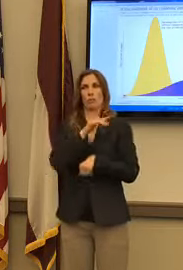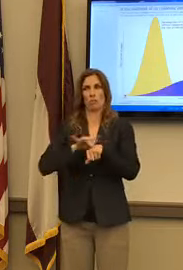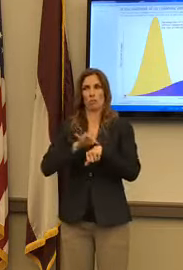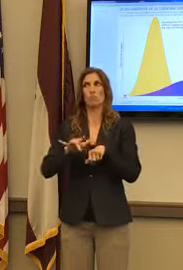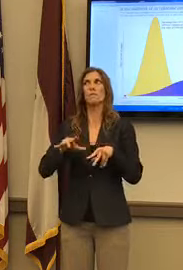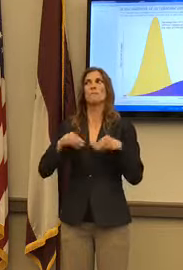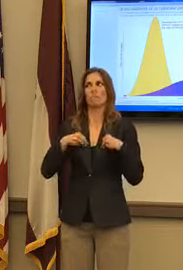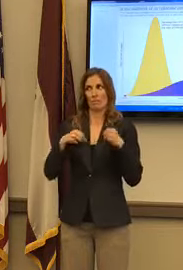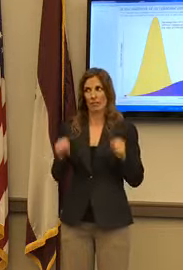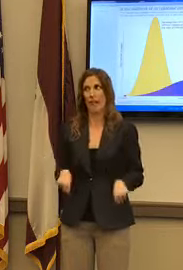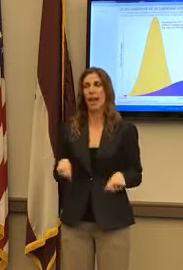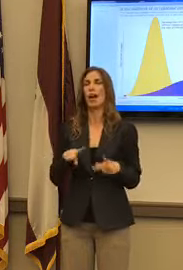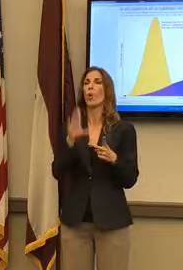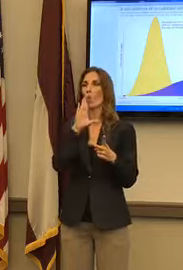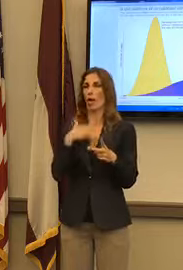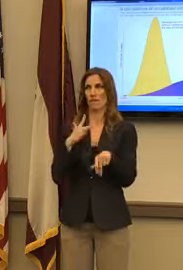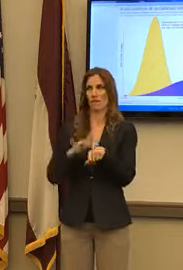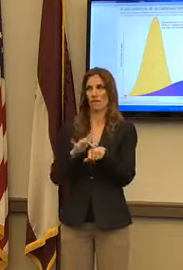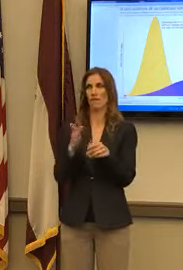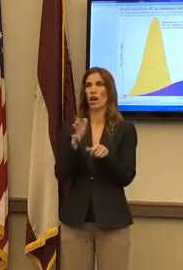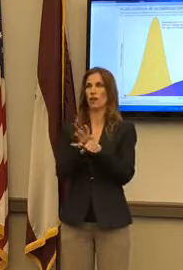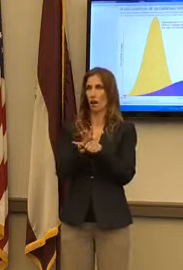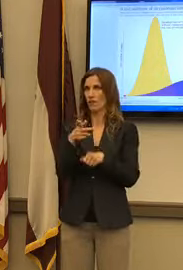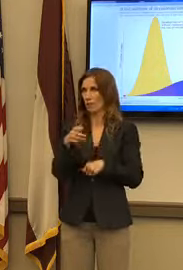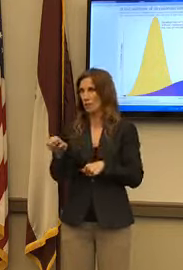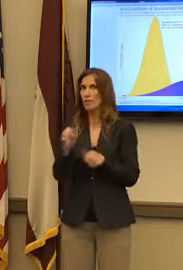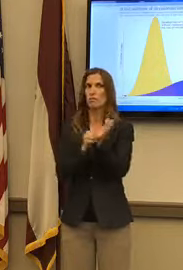they're going to have their supplies replenished that we'll have enough